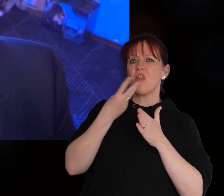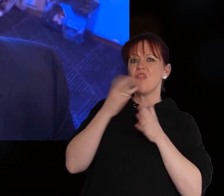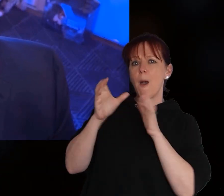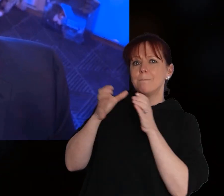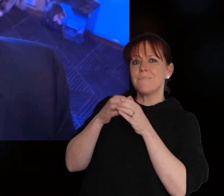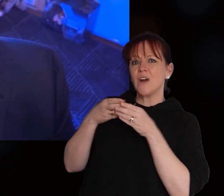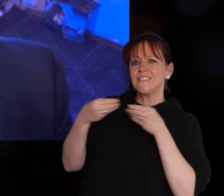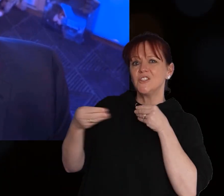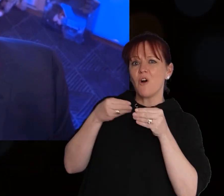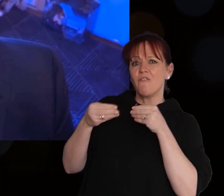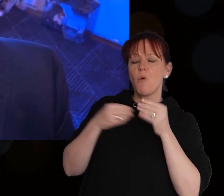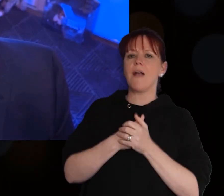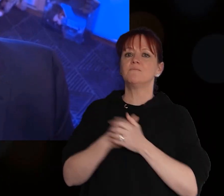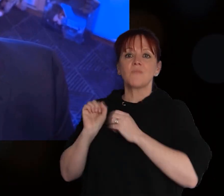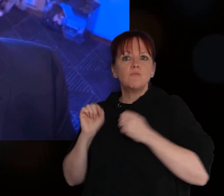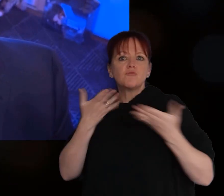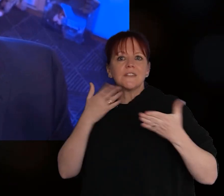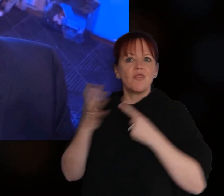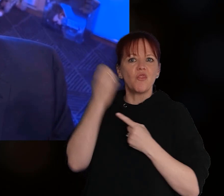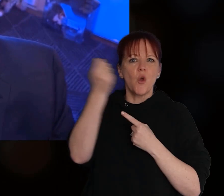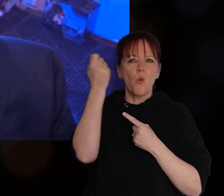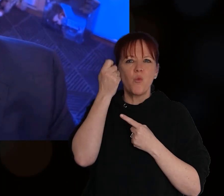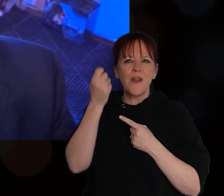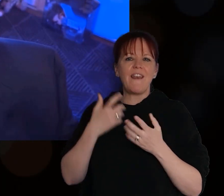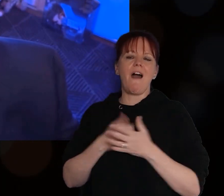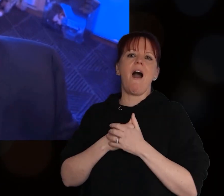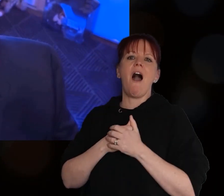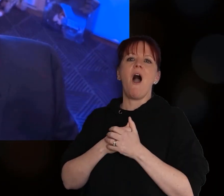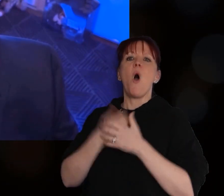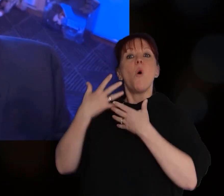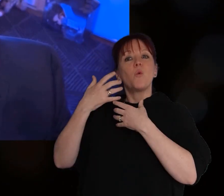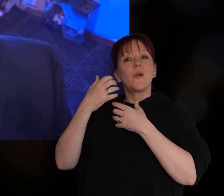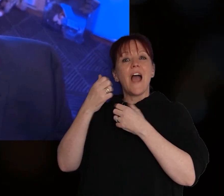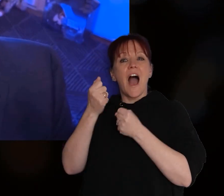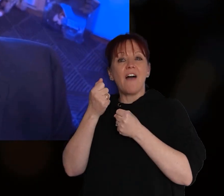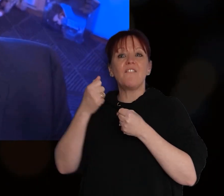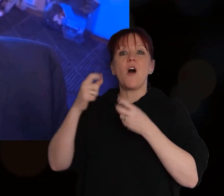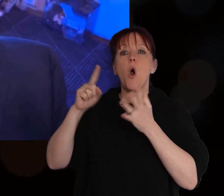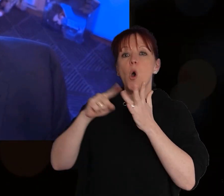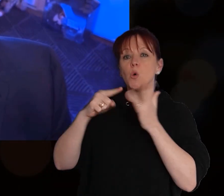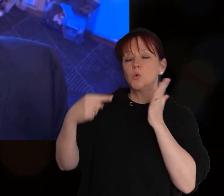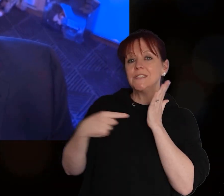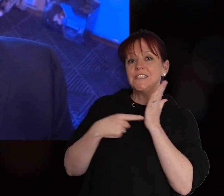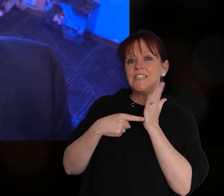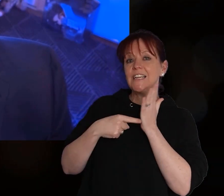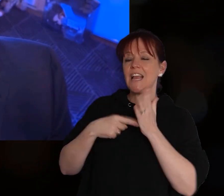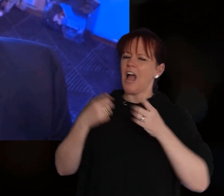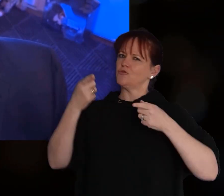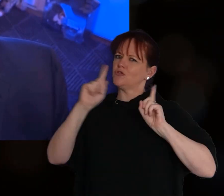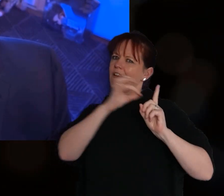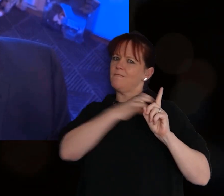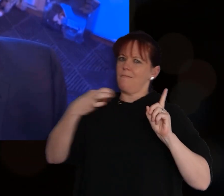To present the winner we have someone who knows all about this, occupational therapist and chief medical officer